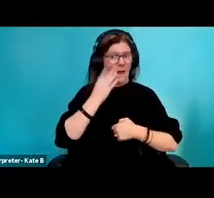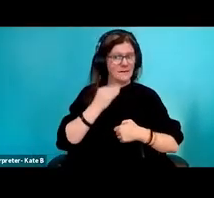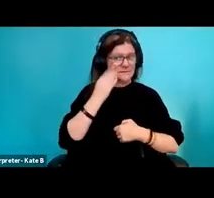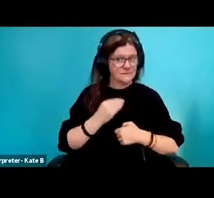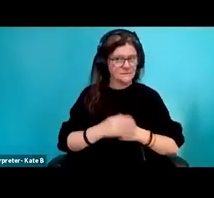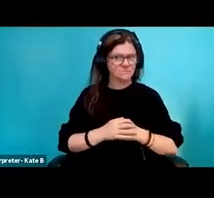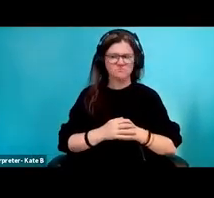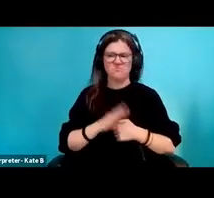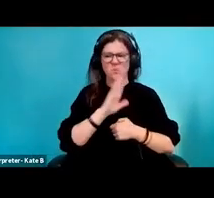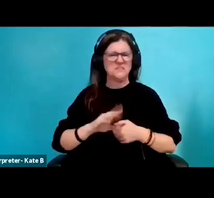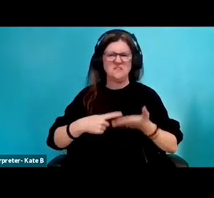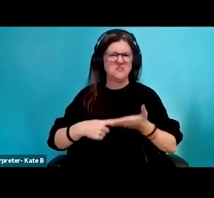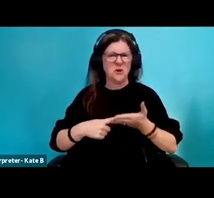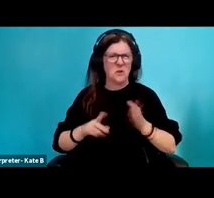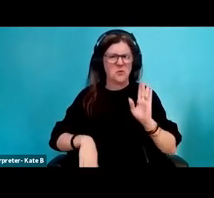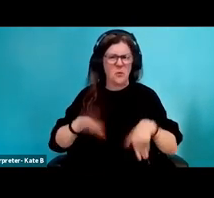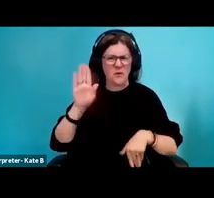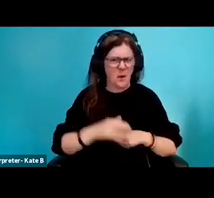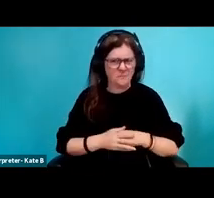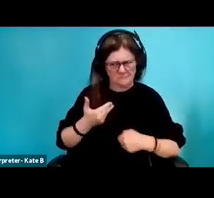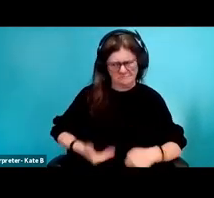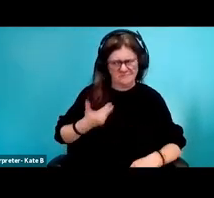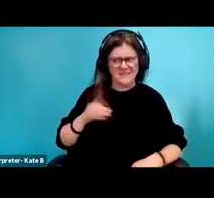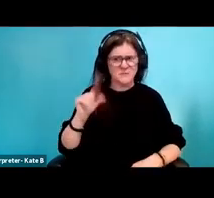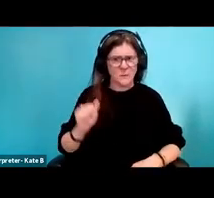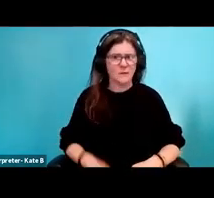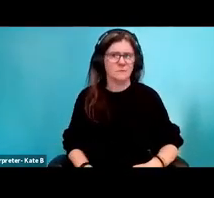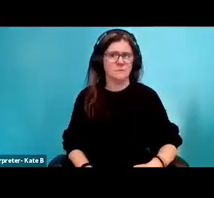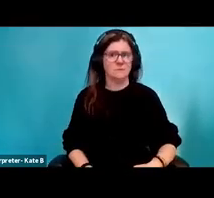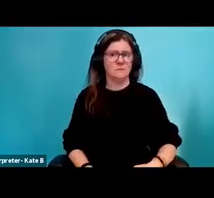none of this was talked about growing up with my disability. I had to rely on my network